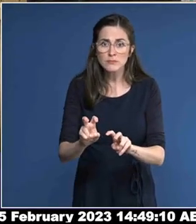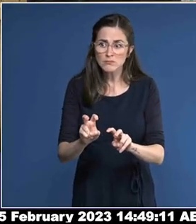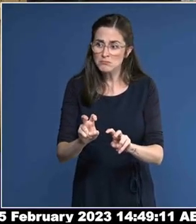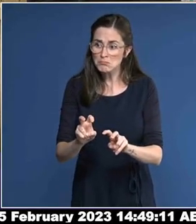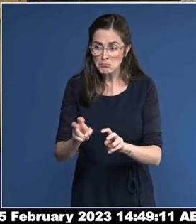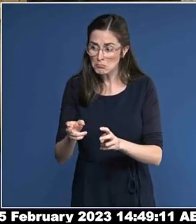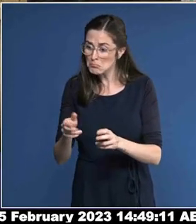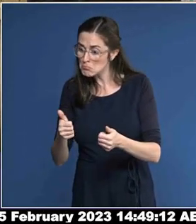Yes, there is a tension.